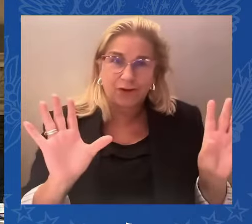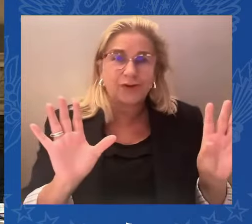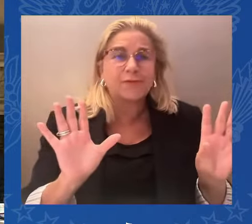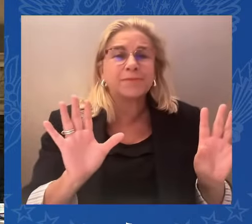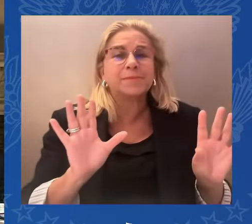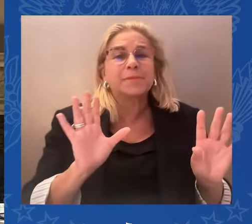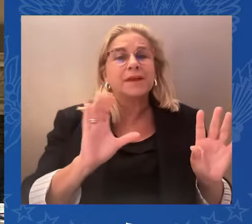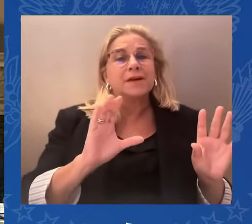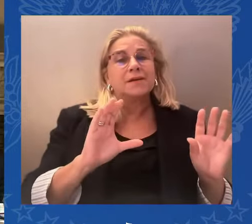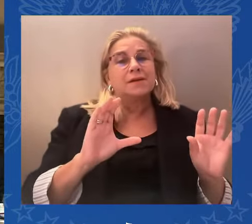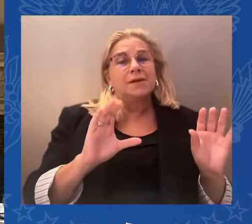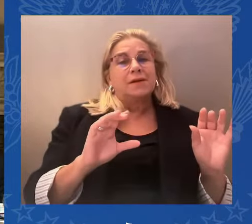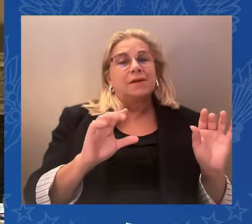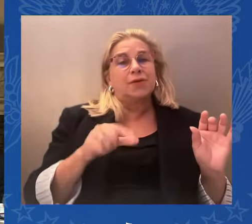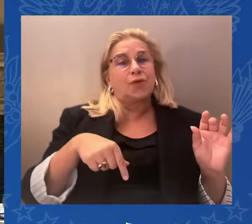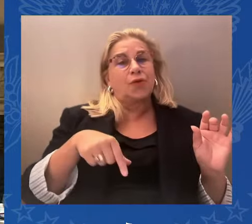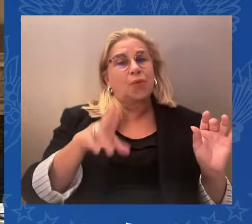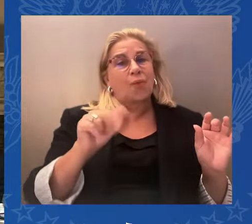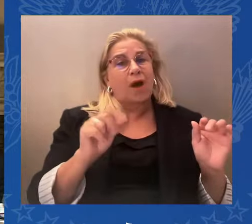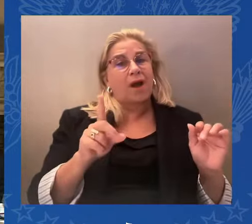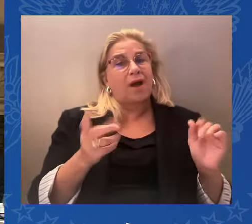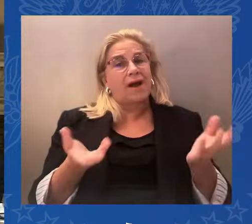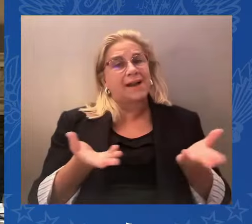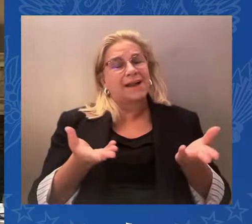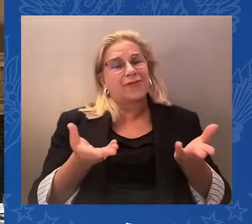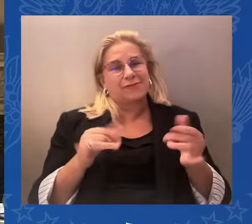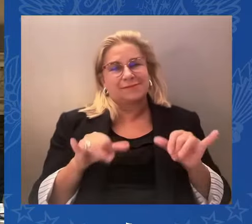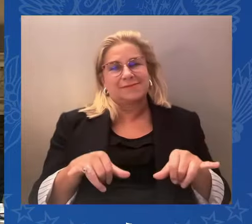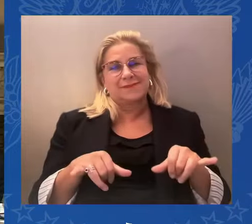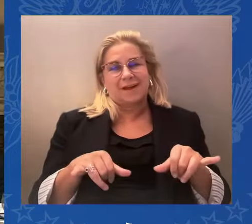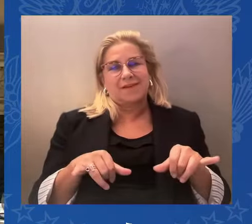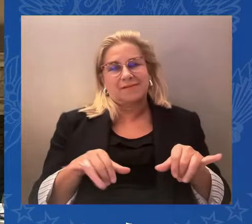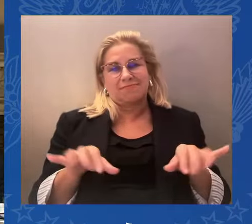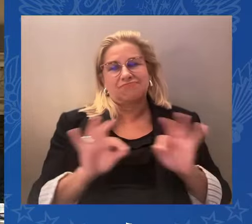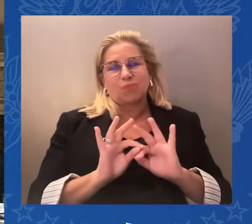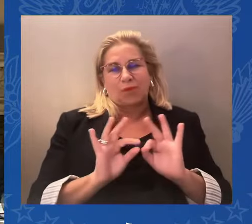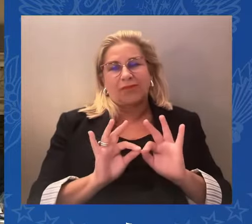to assist, to partner, and to complement.